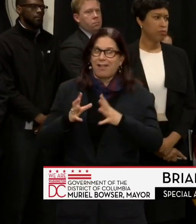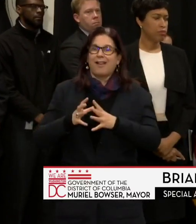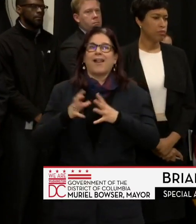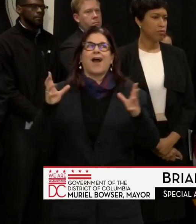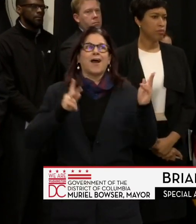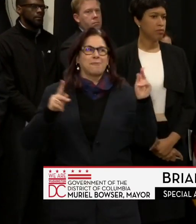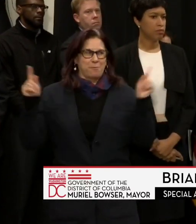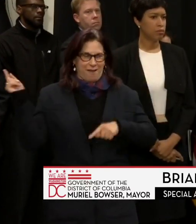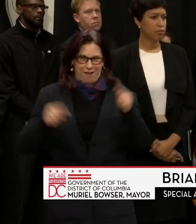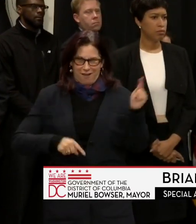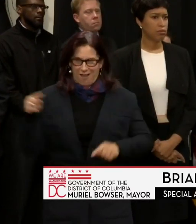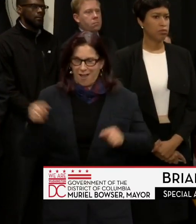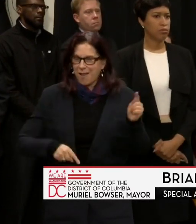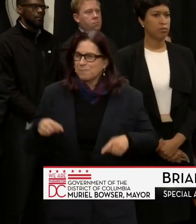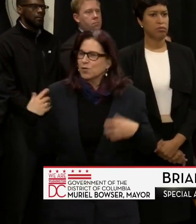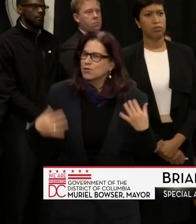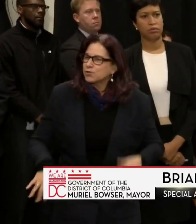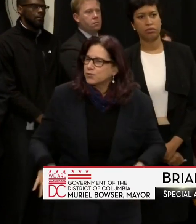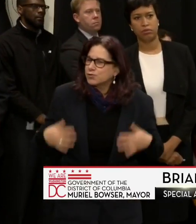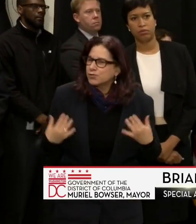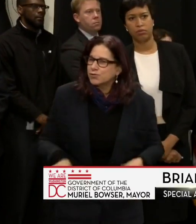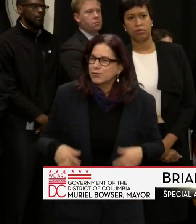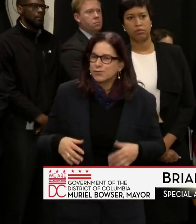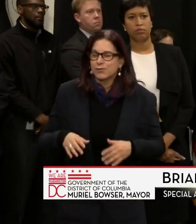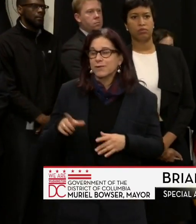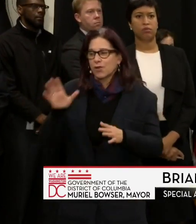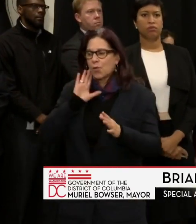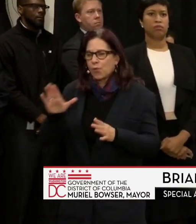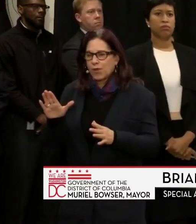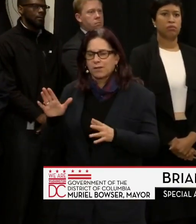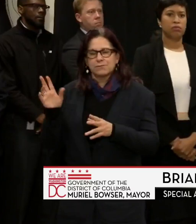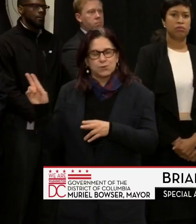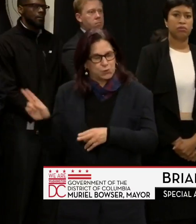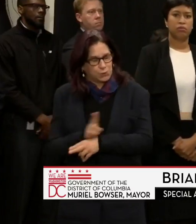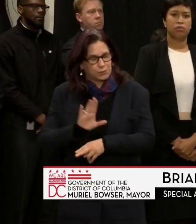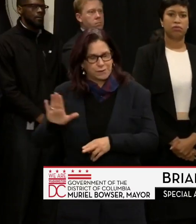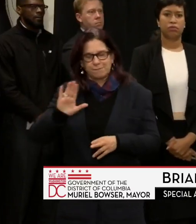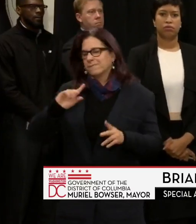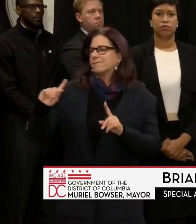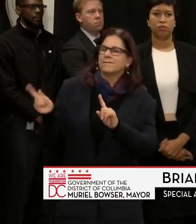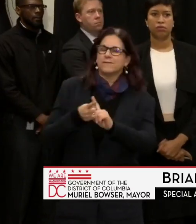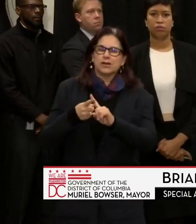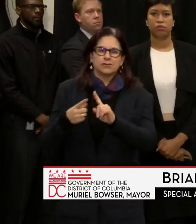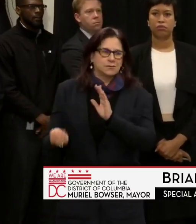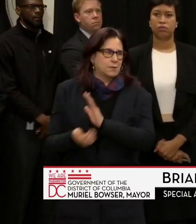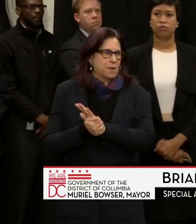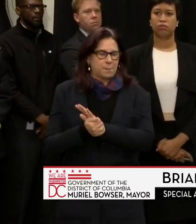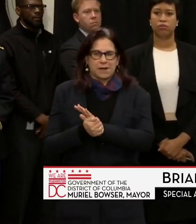AND EXERCISE THEIR FIRST AMENDMENT RIGHTS. THERE HAS BEEN A LOT OF PERMITS APPLIED FOR.